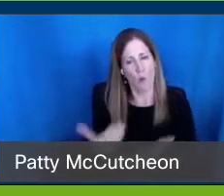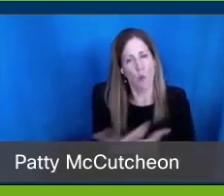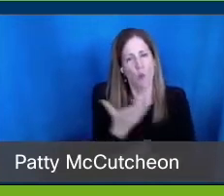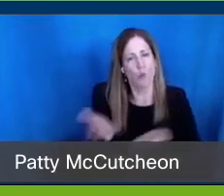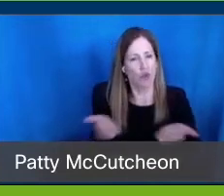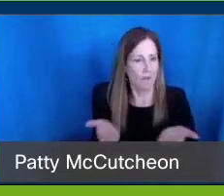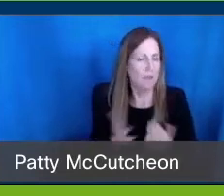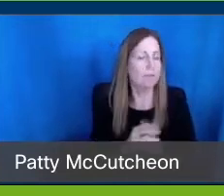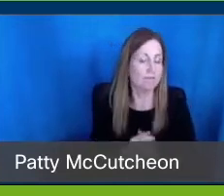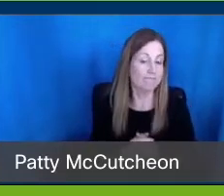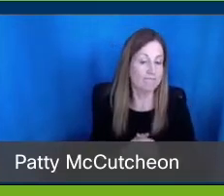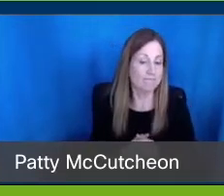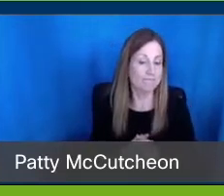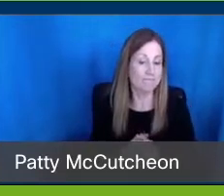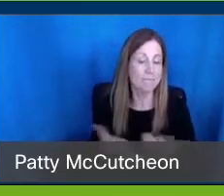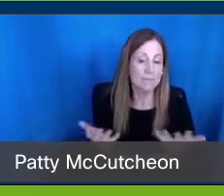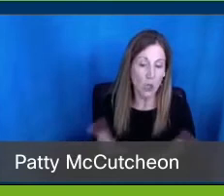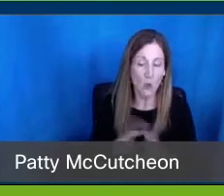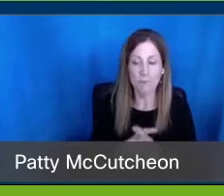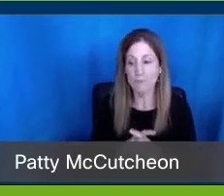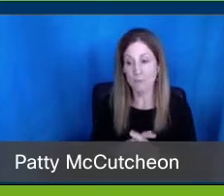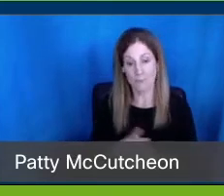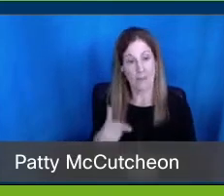So I think those are the major points.